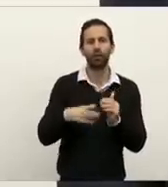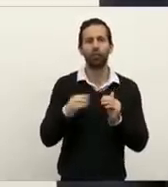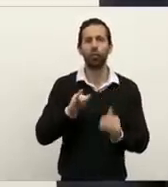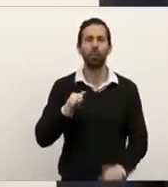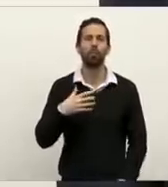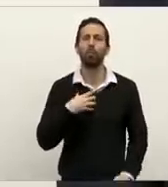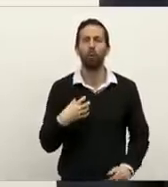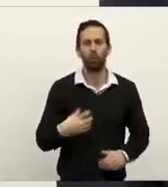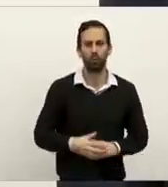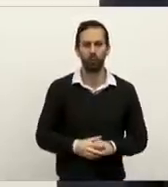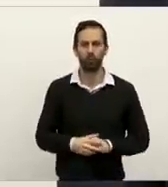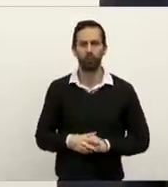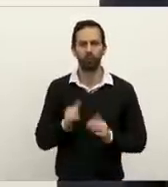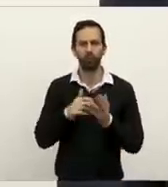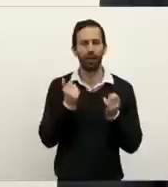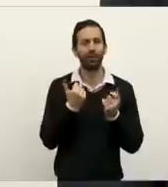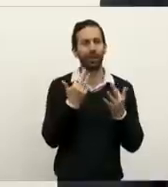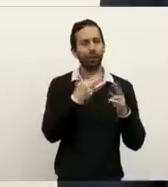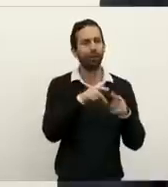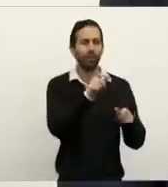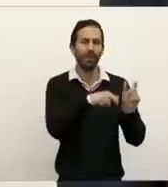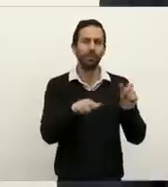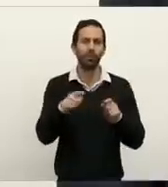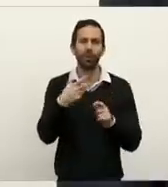So there's quite a number of participants who have that equipment.